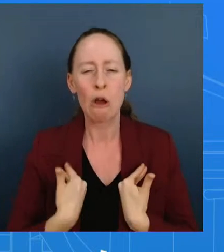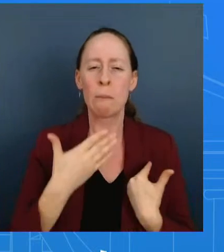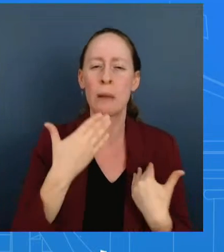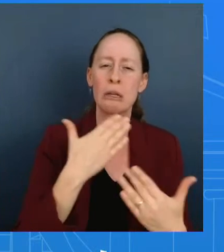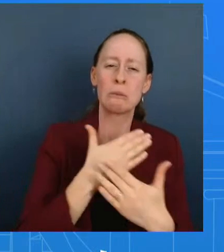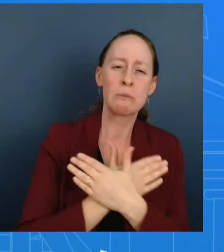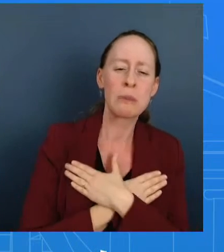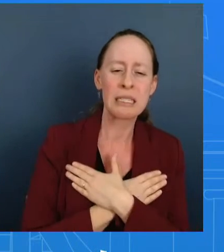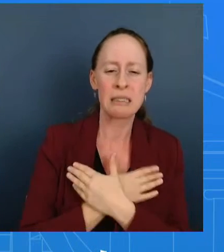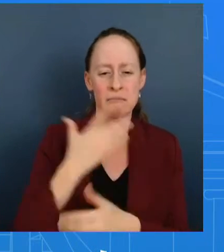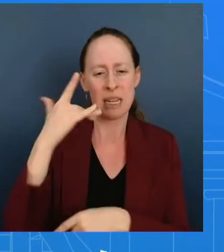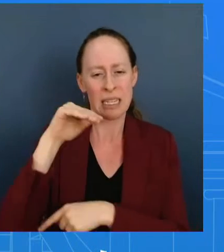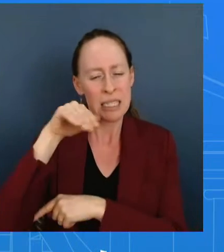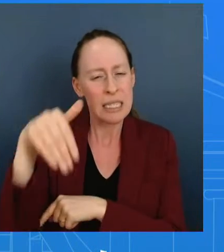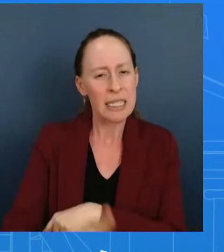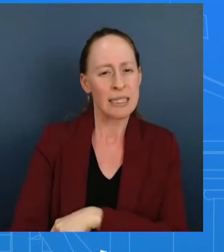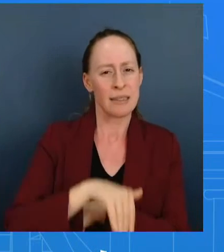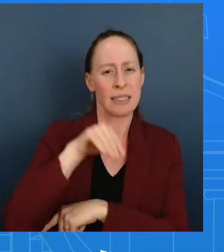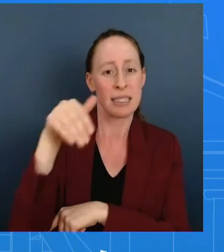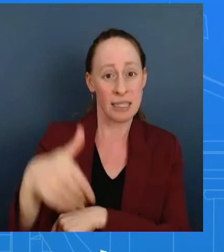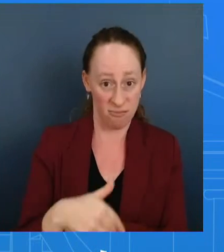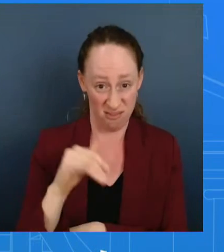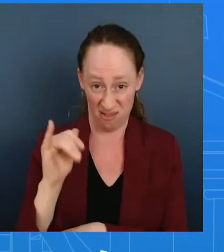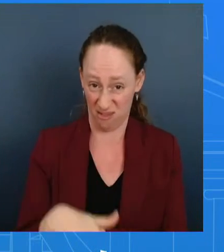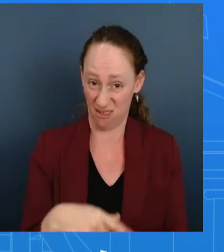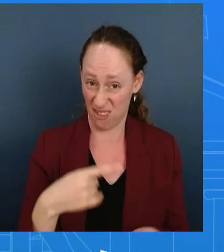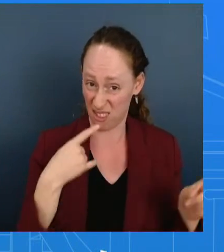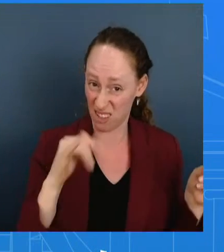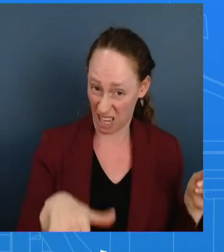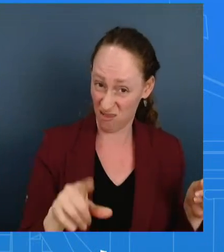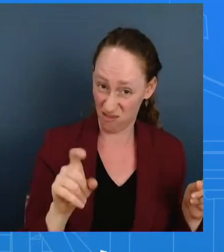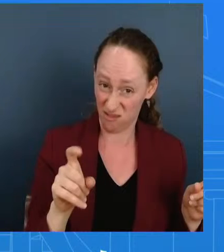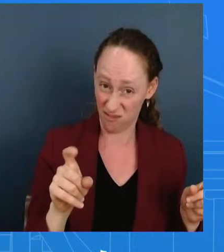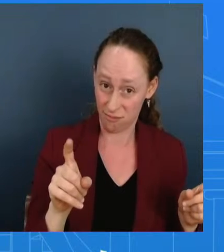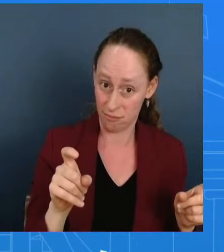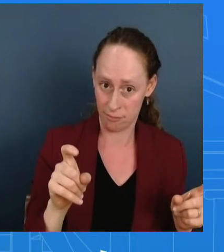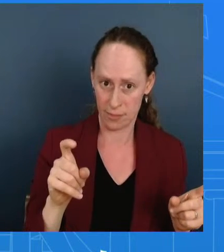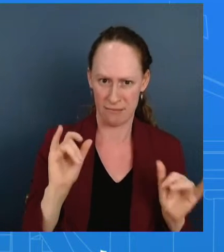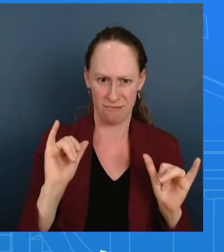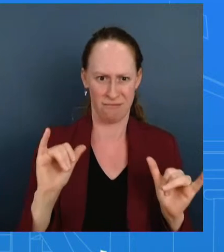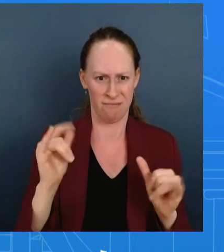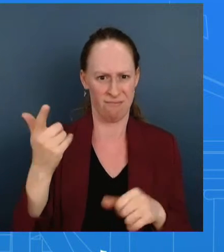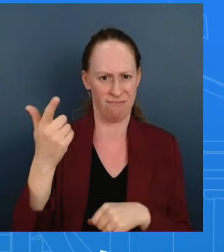has the National Security Council ever withheld information from him he should have known late at night out of concern